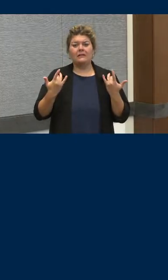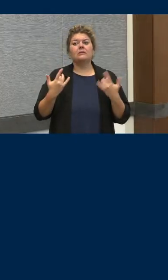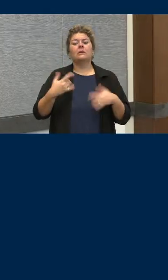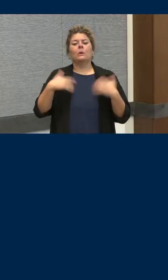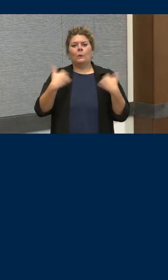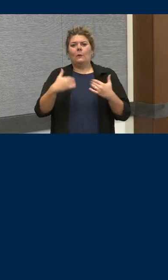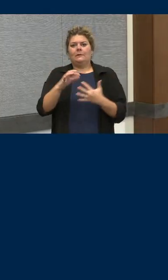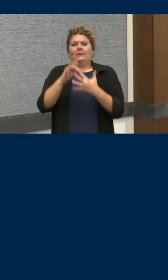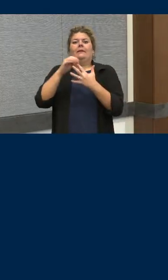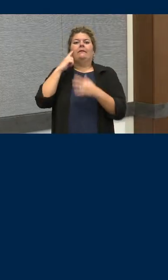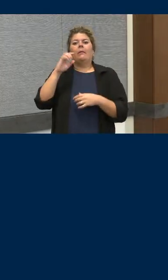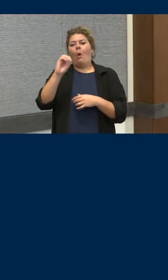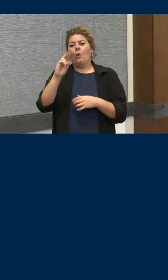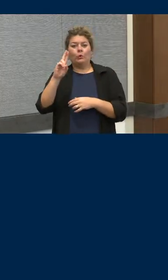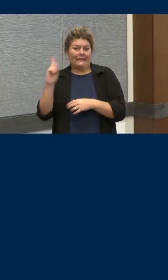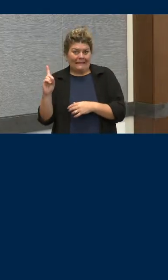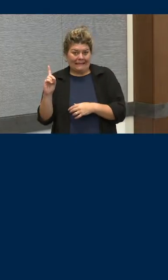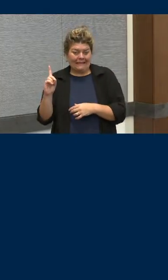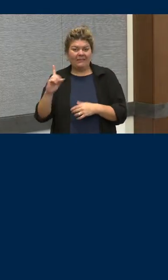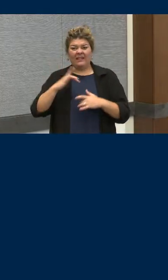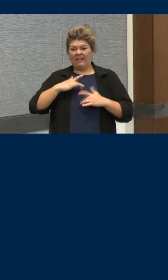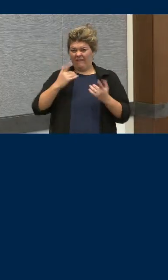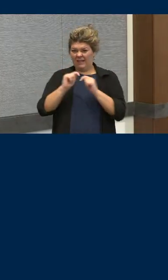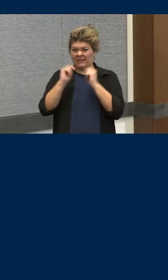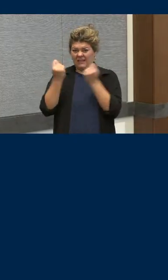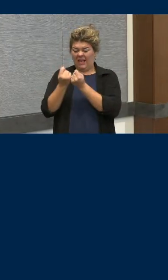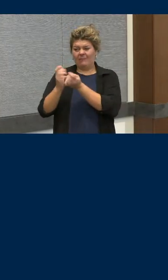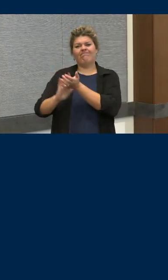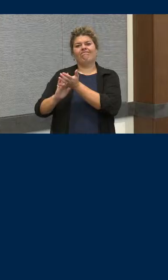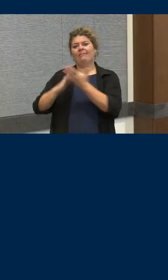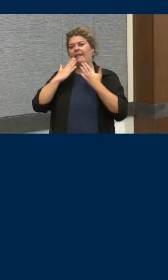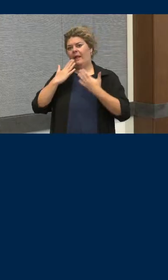this evening possible, and to